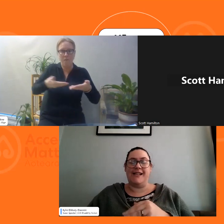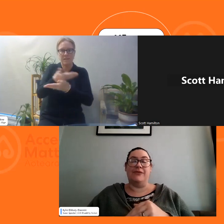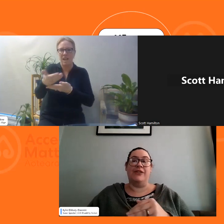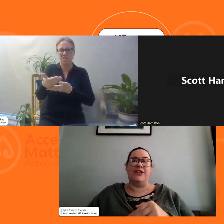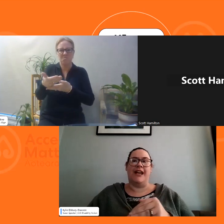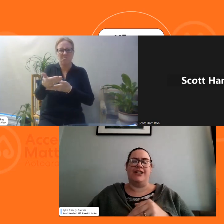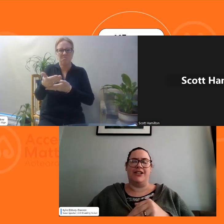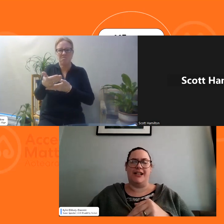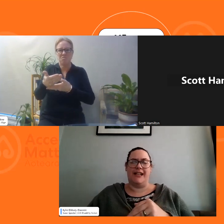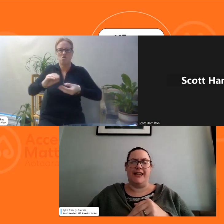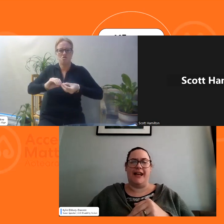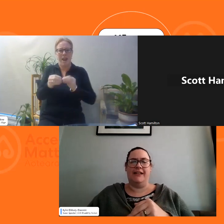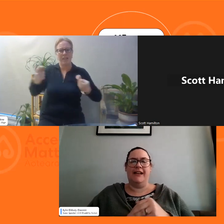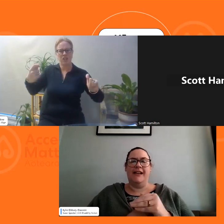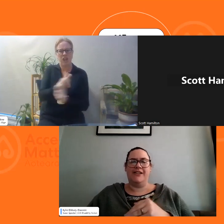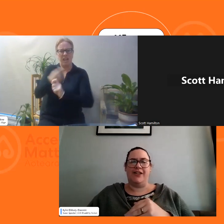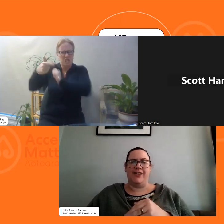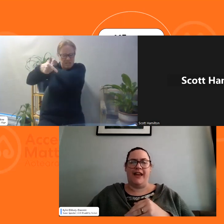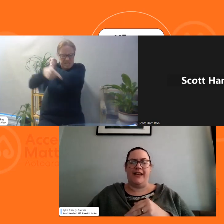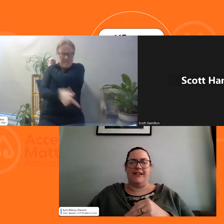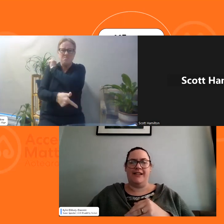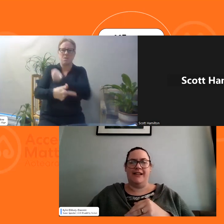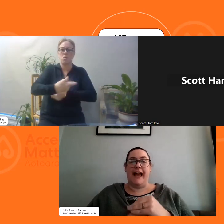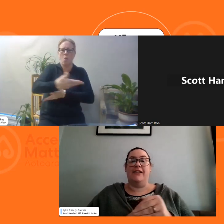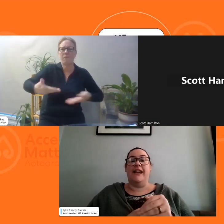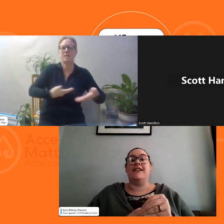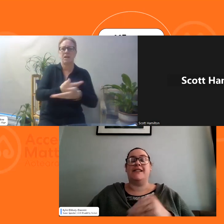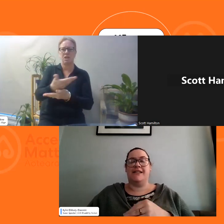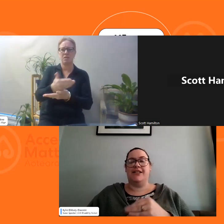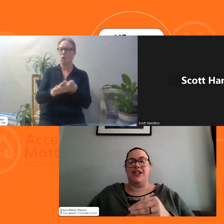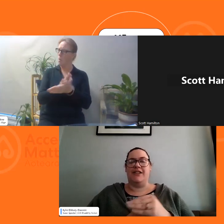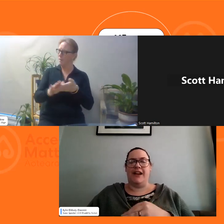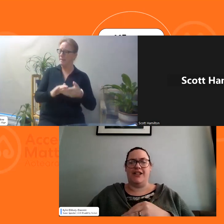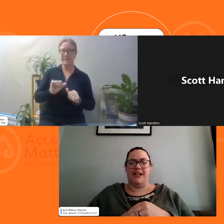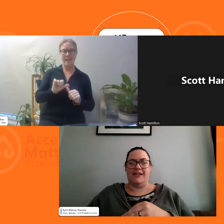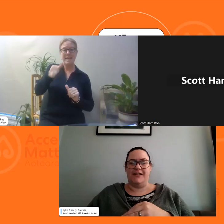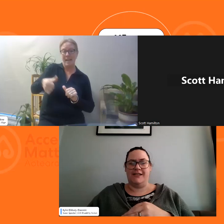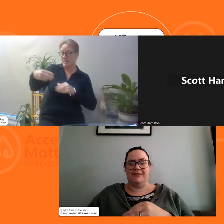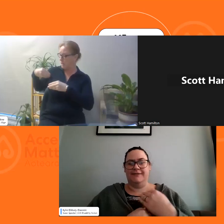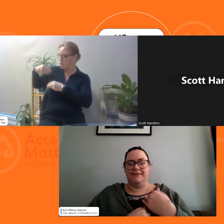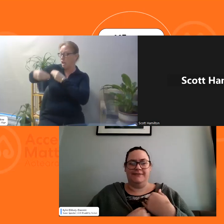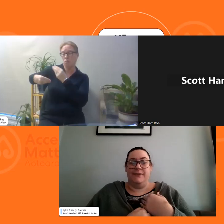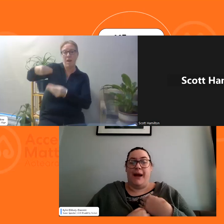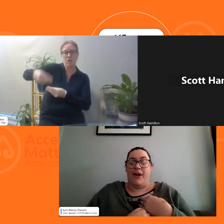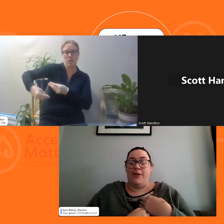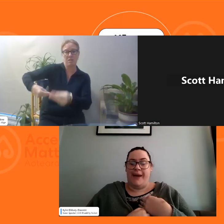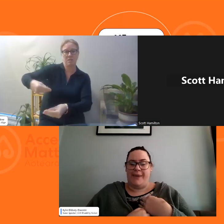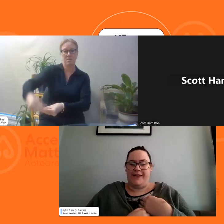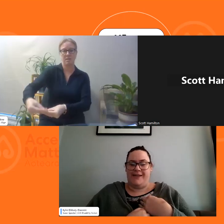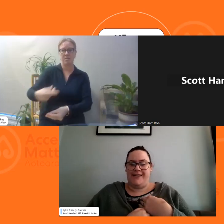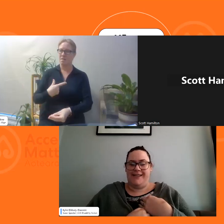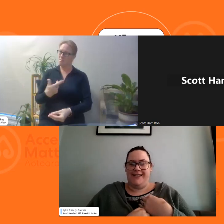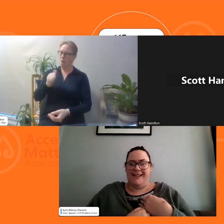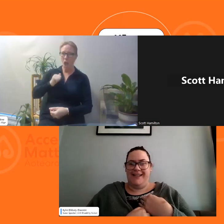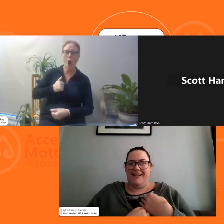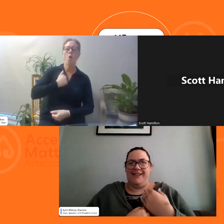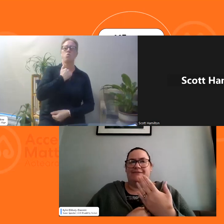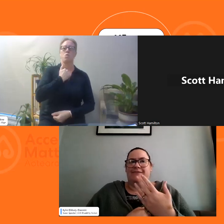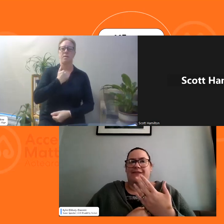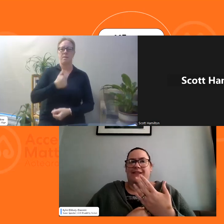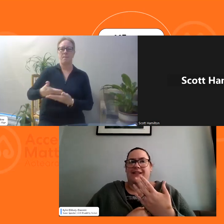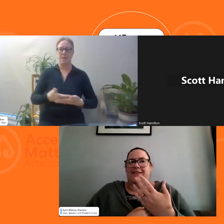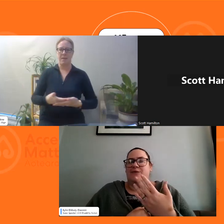some real change together so that our next generations, my own babies